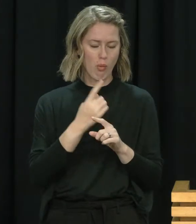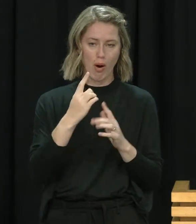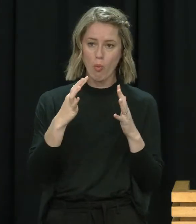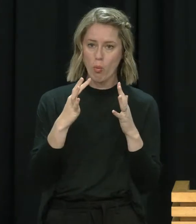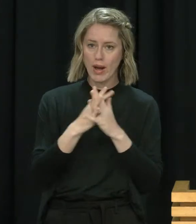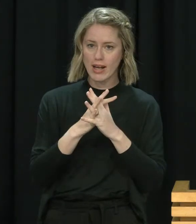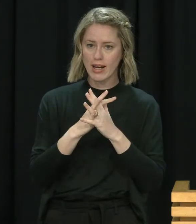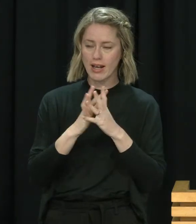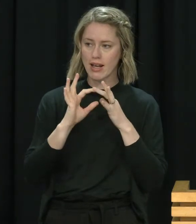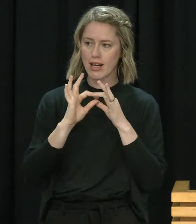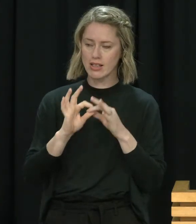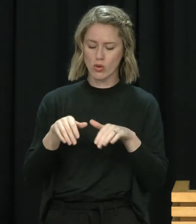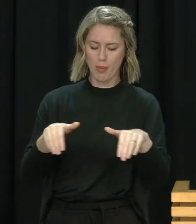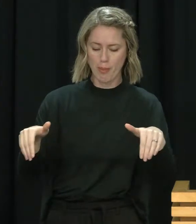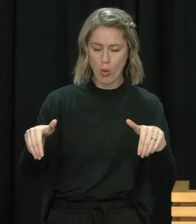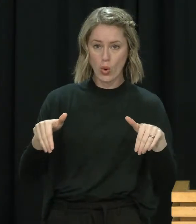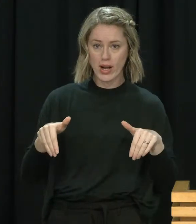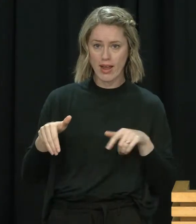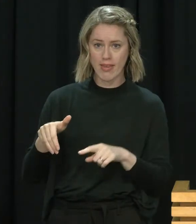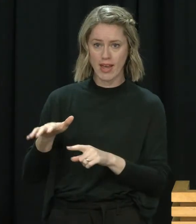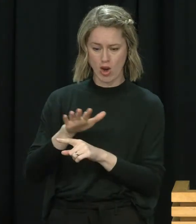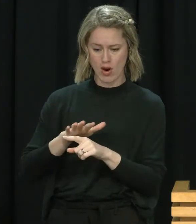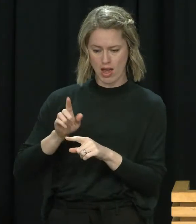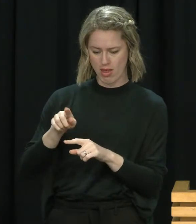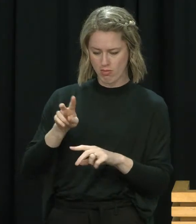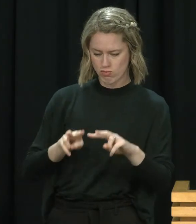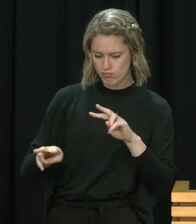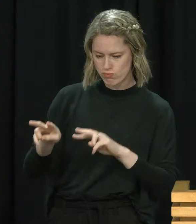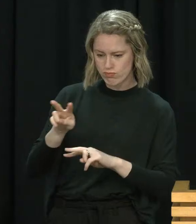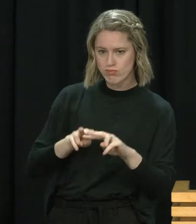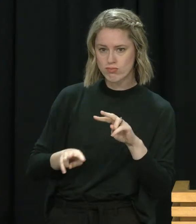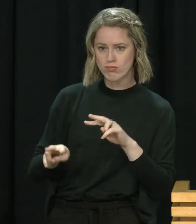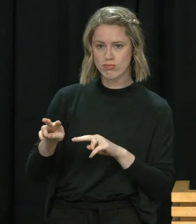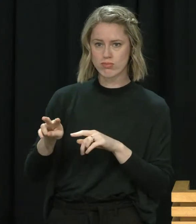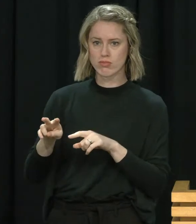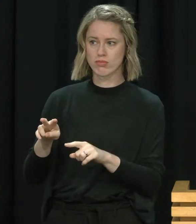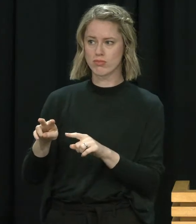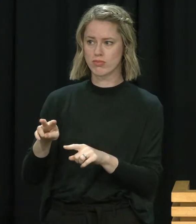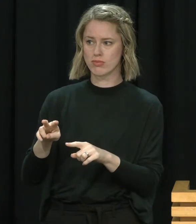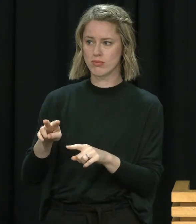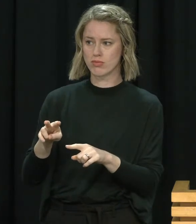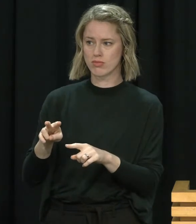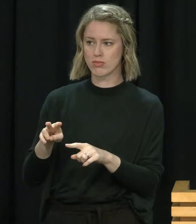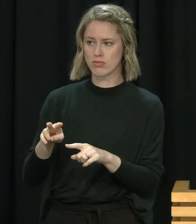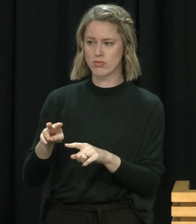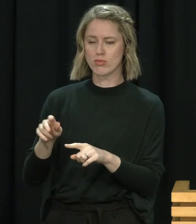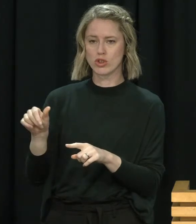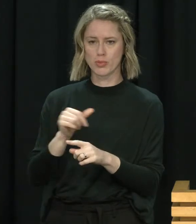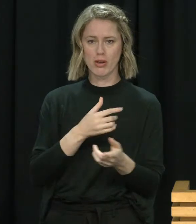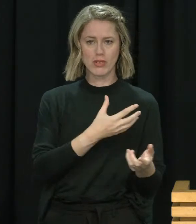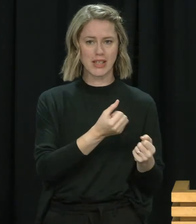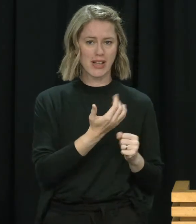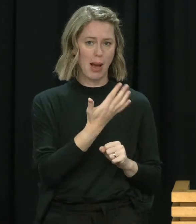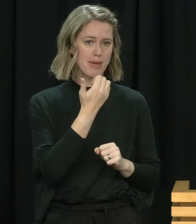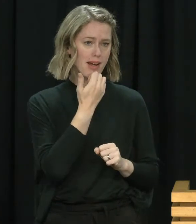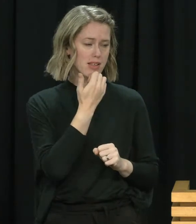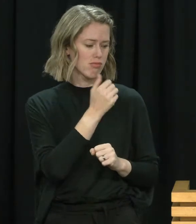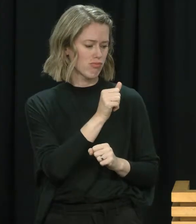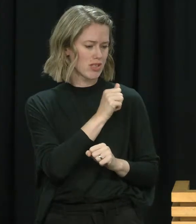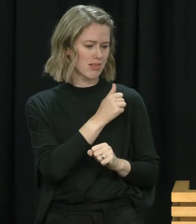working at the moment. So are they working